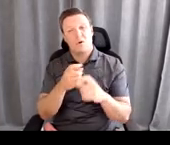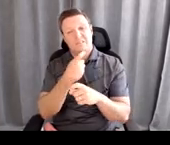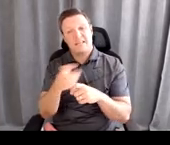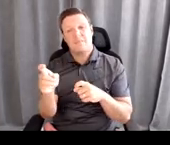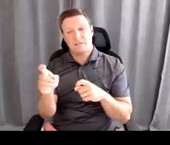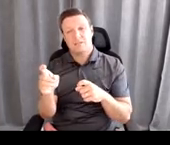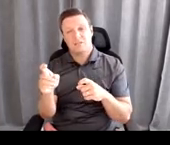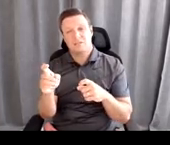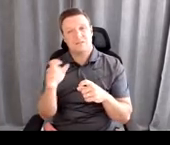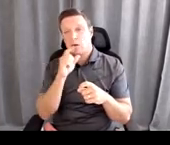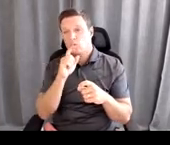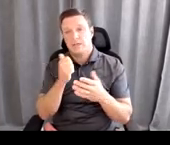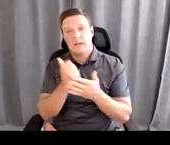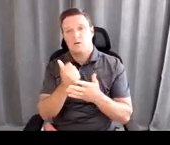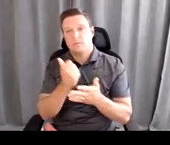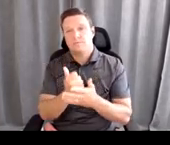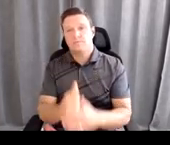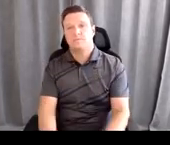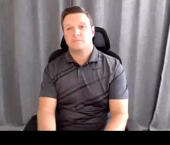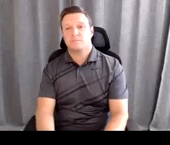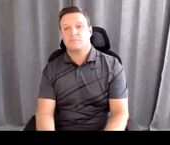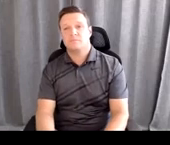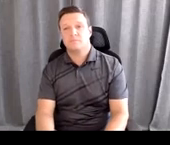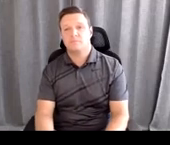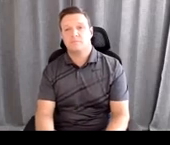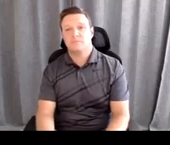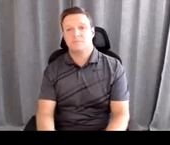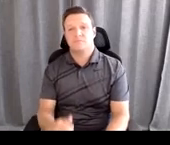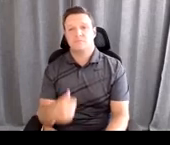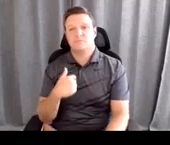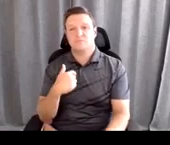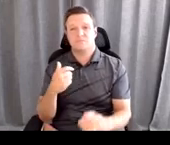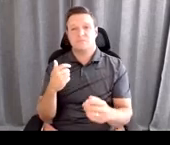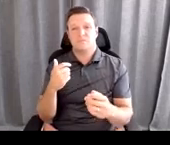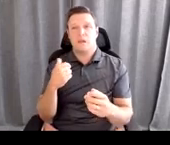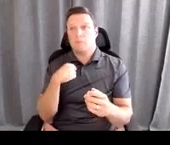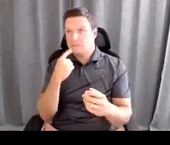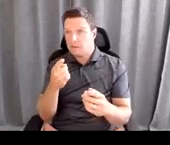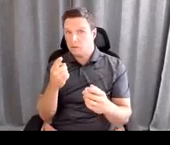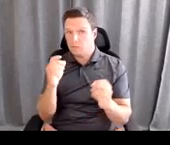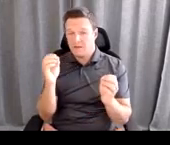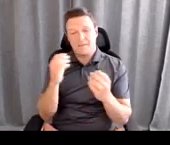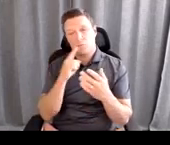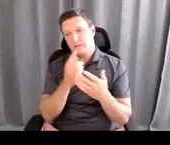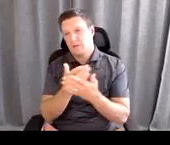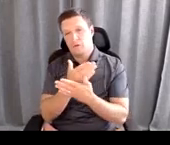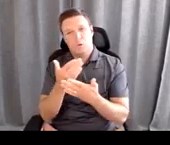I mean, this is none of what I'm telling you today is anything that's new. This has been going on for decades.